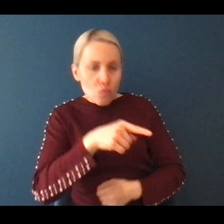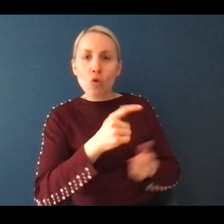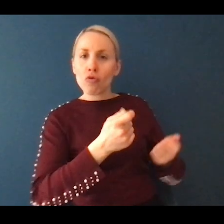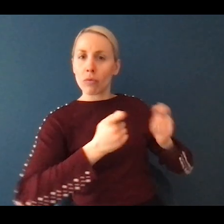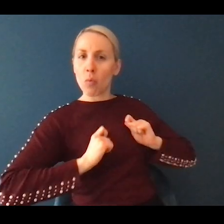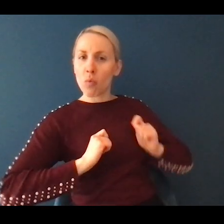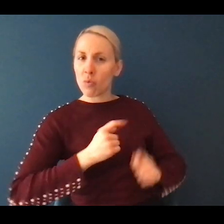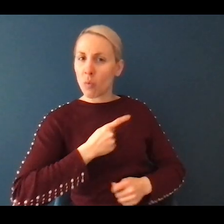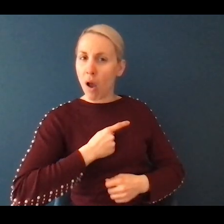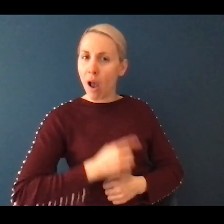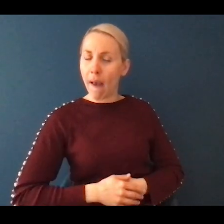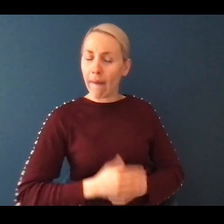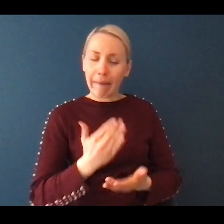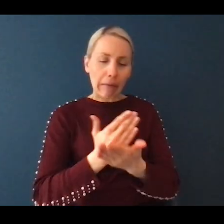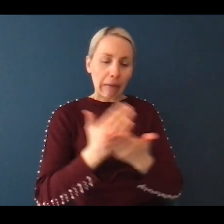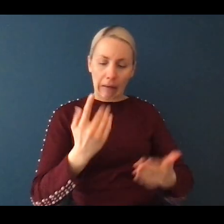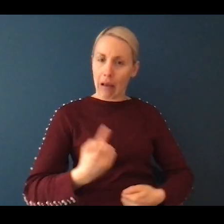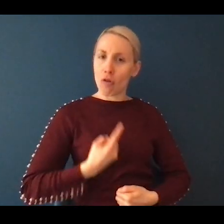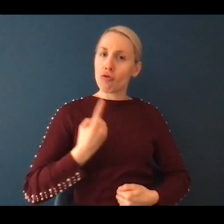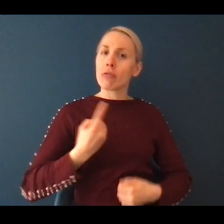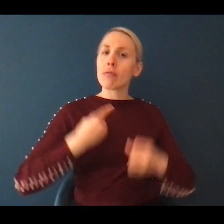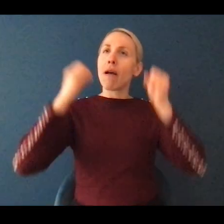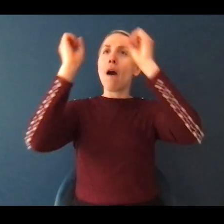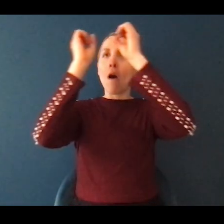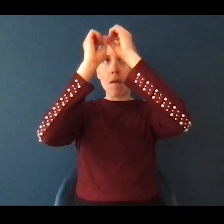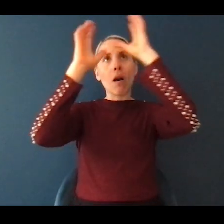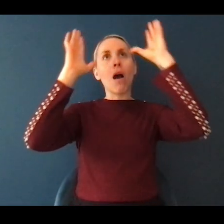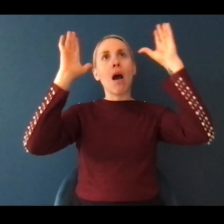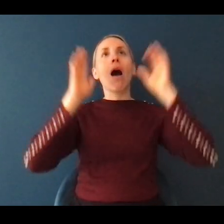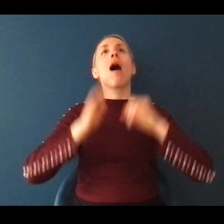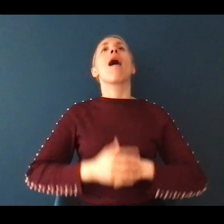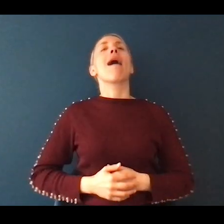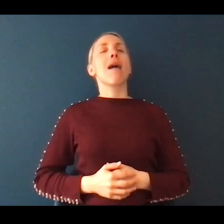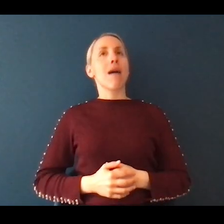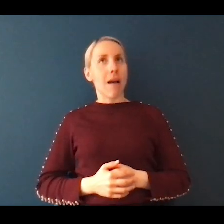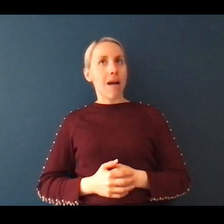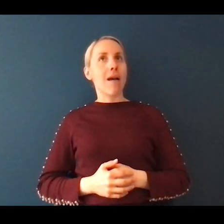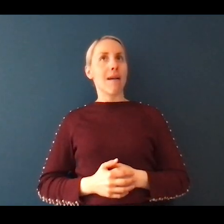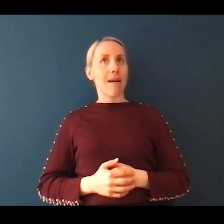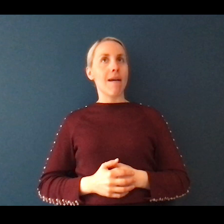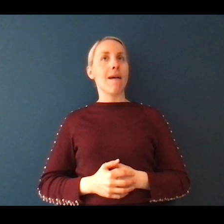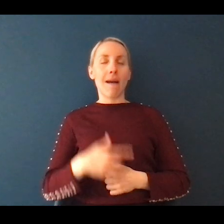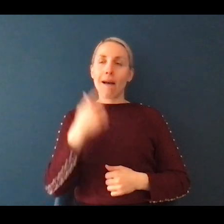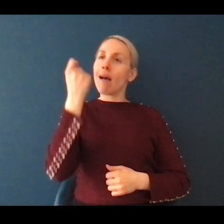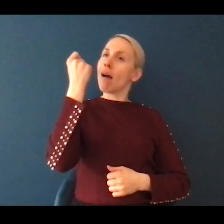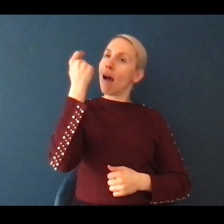and that's a very helpful thing even for yourself to understand you know I've now applied sometimes